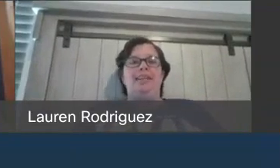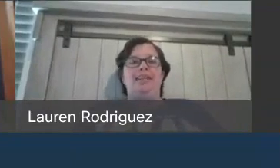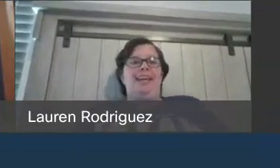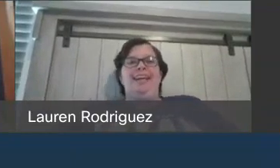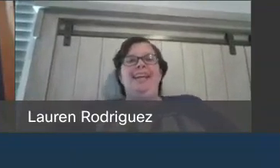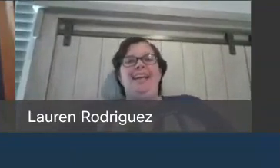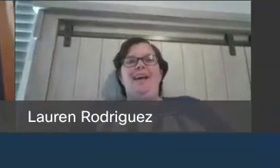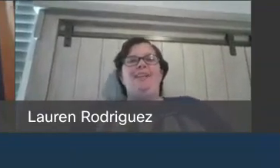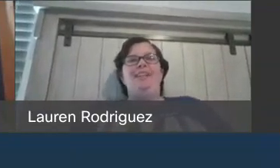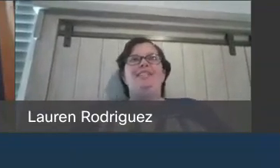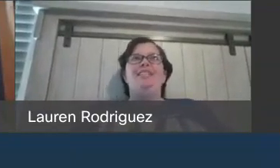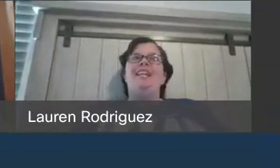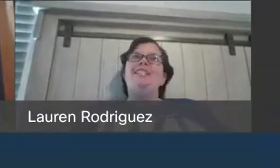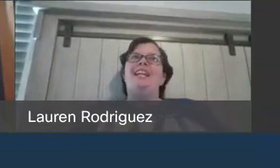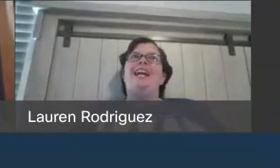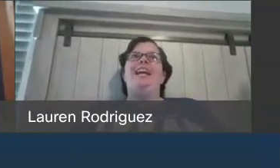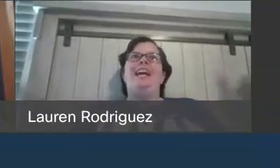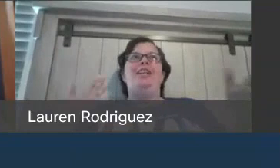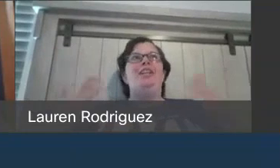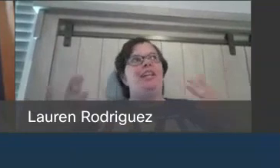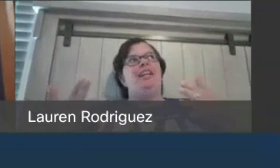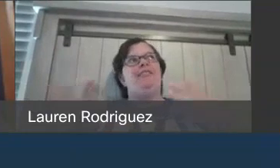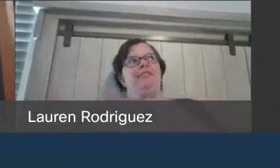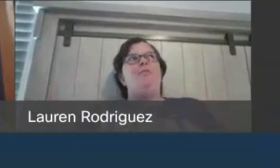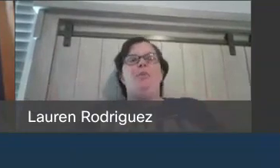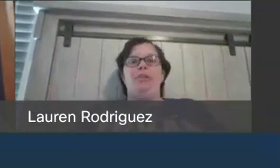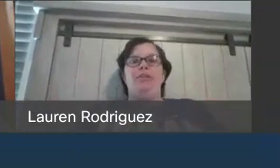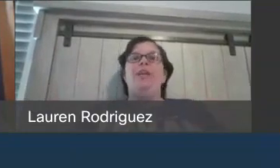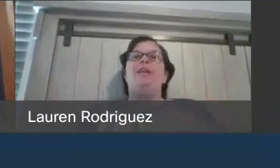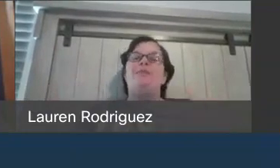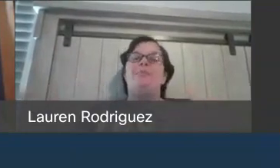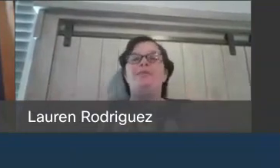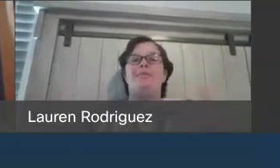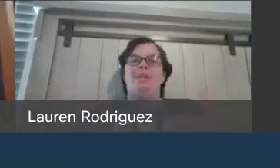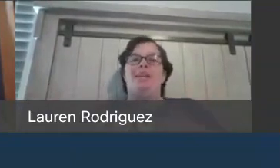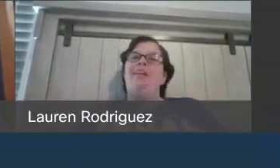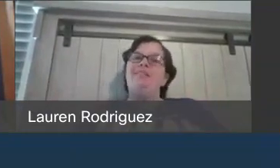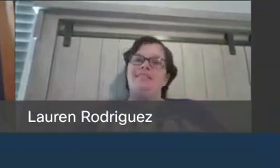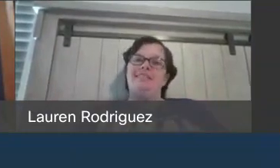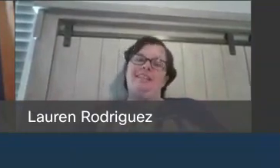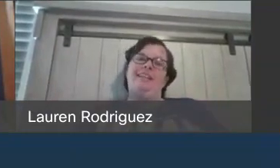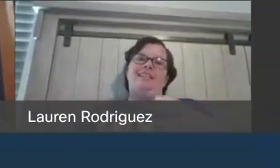But I mean, she'd said she kind of had to look at it from the point of view, like it was about somebody else